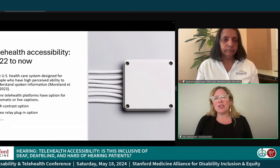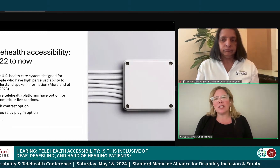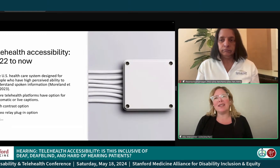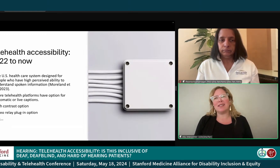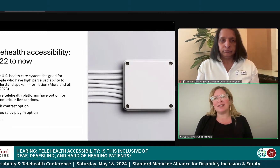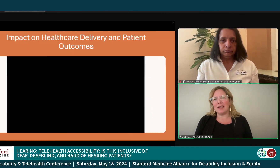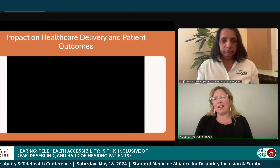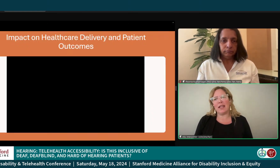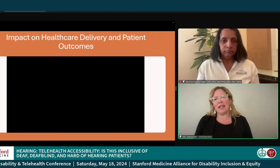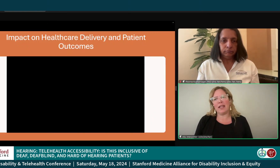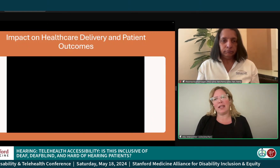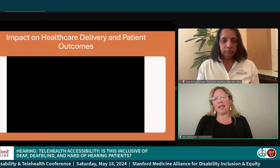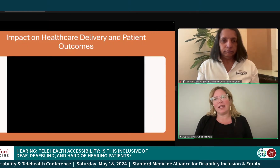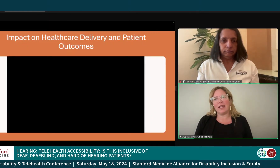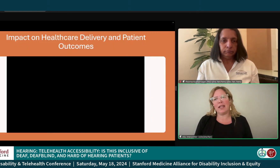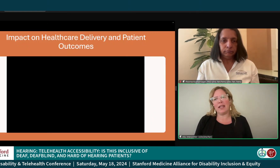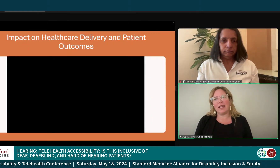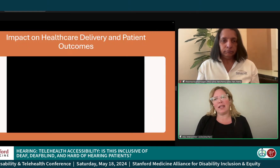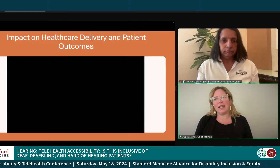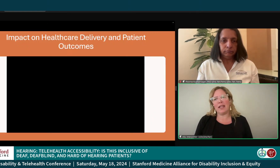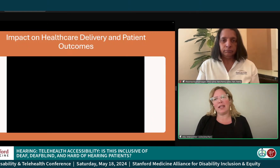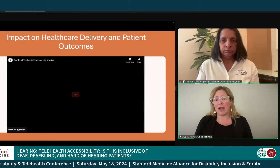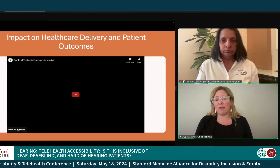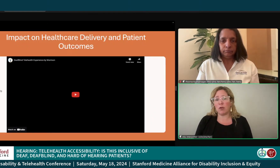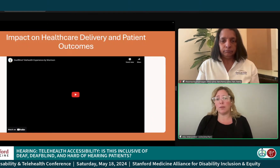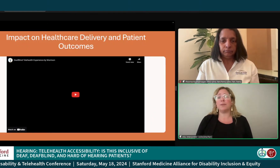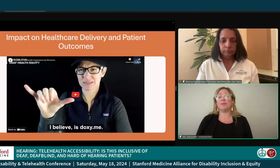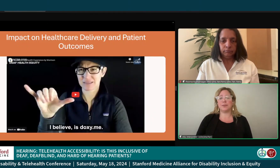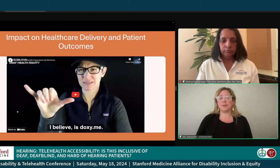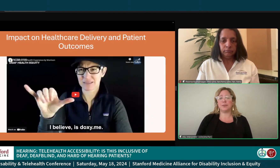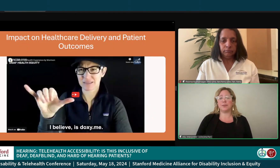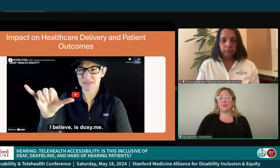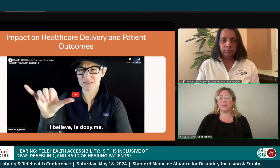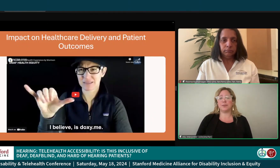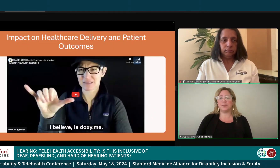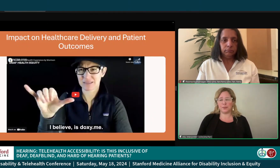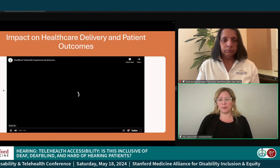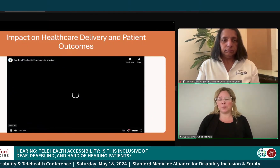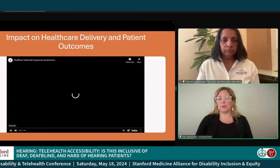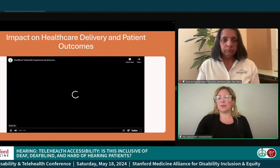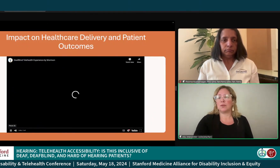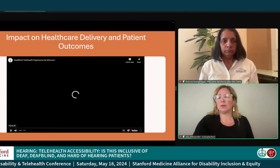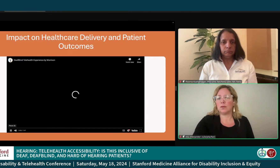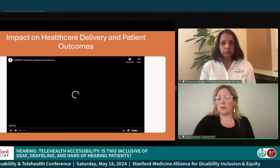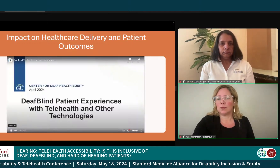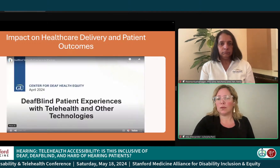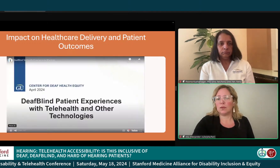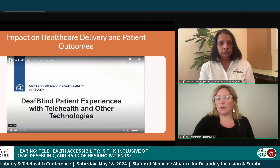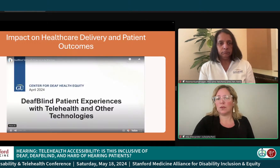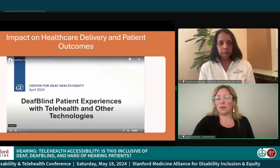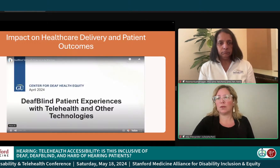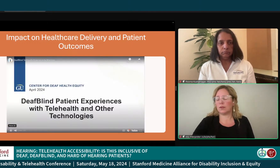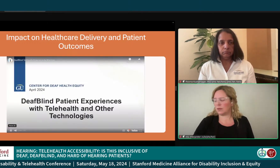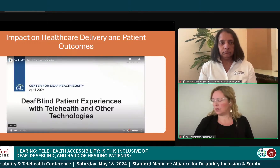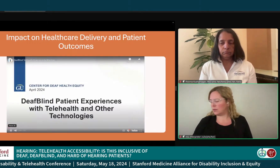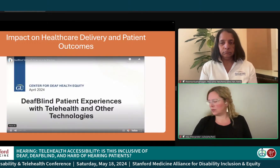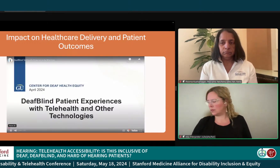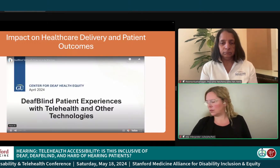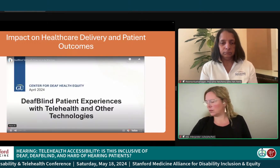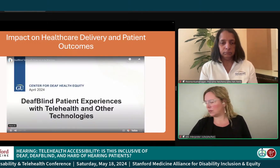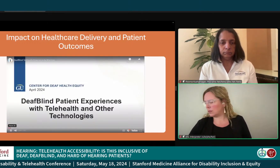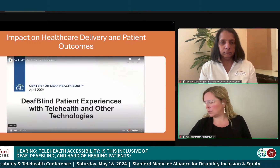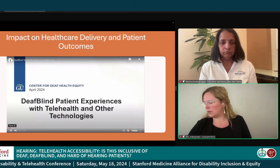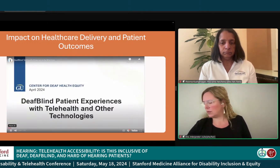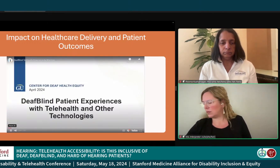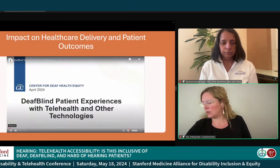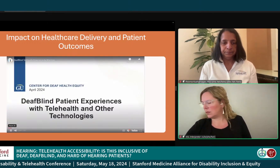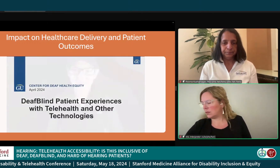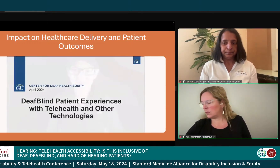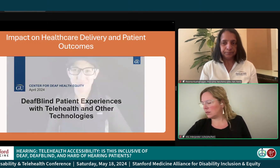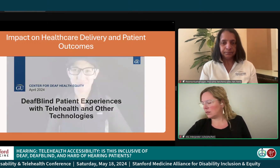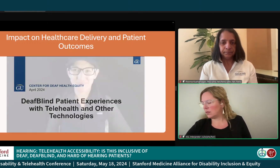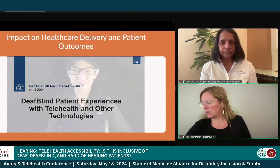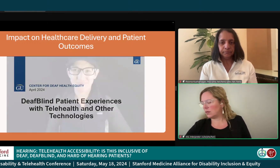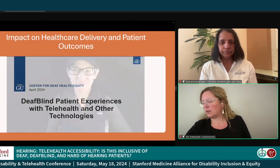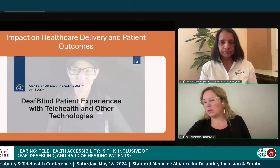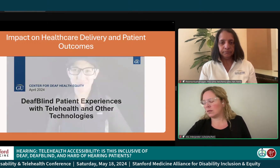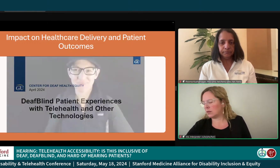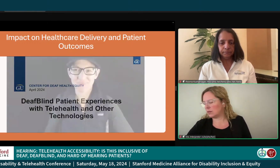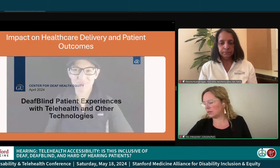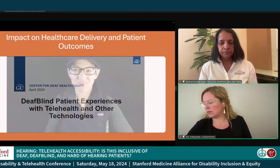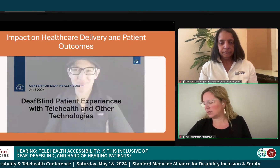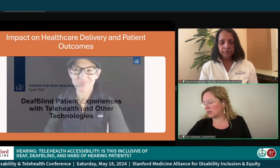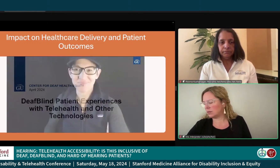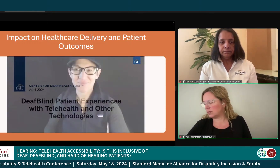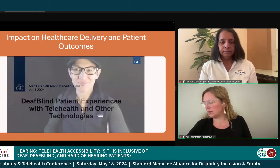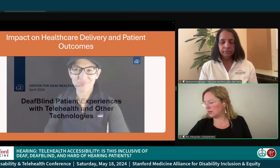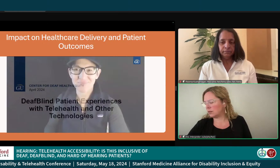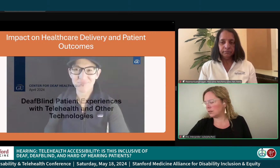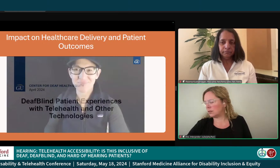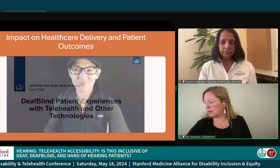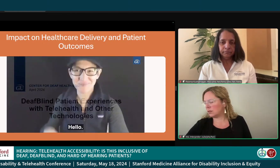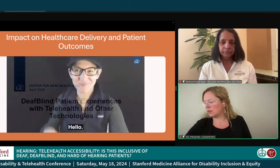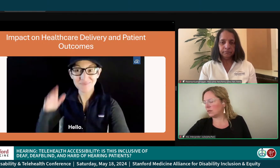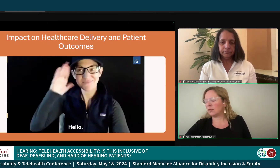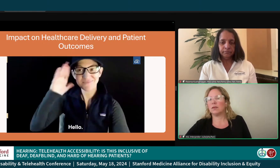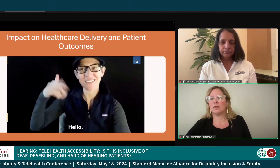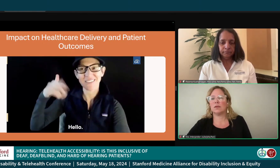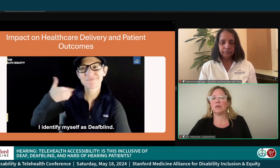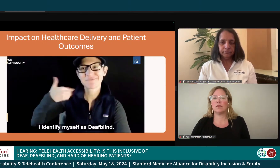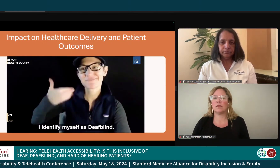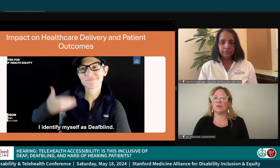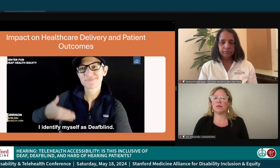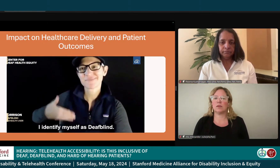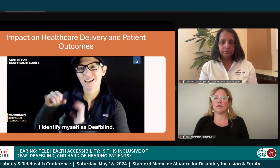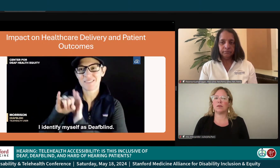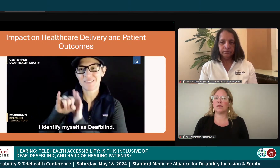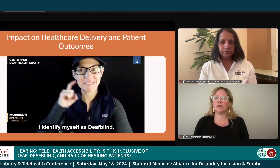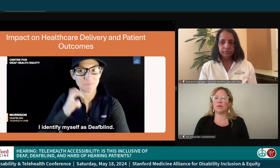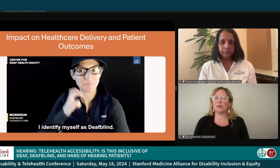person is still on the platform. >> Morrison: Hello, I identify